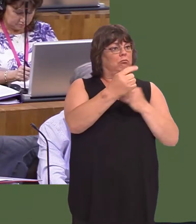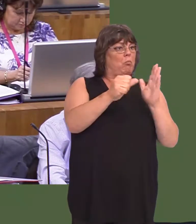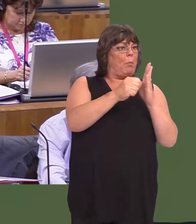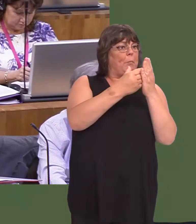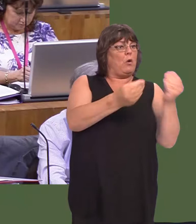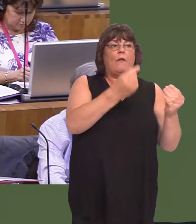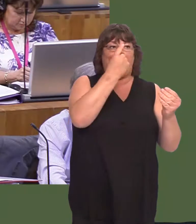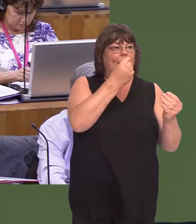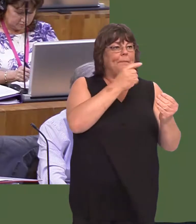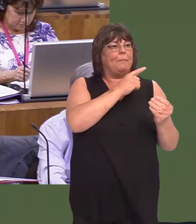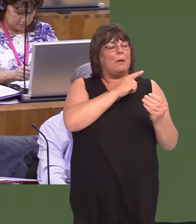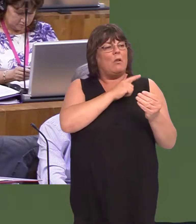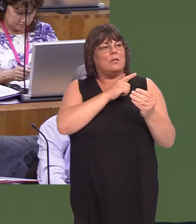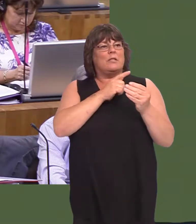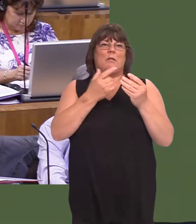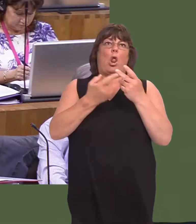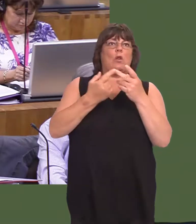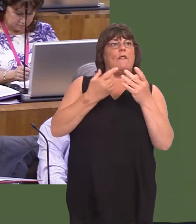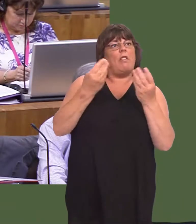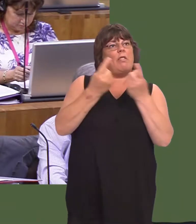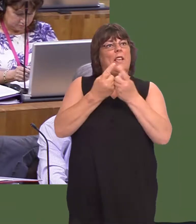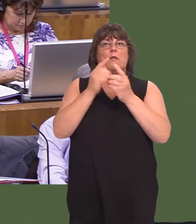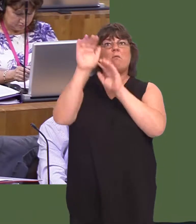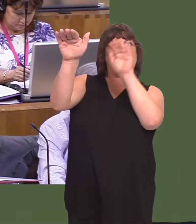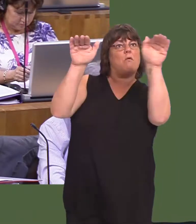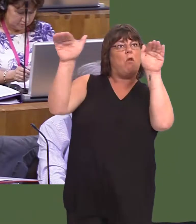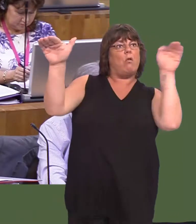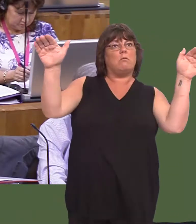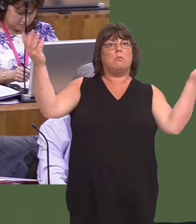imports come from other countries where there are different regulations.